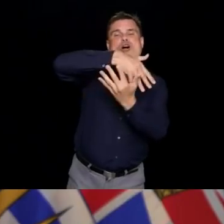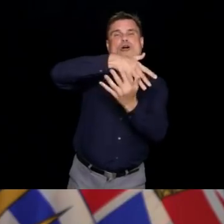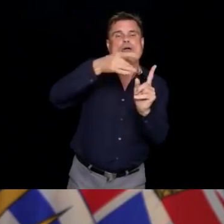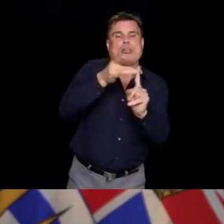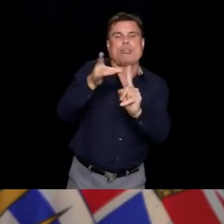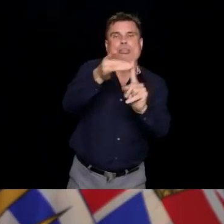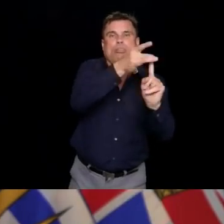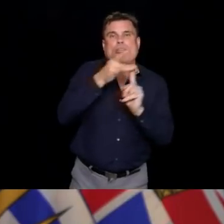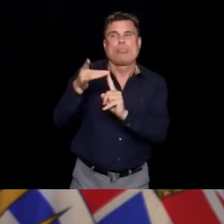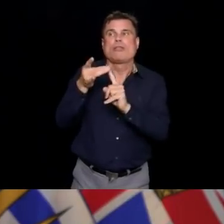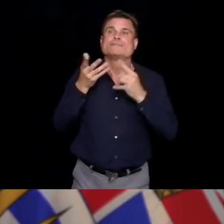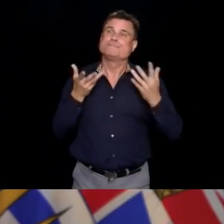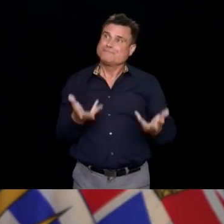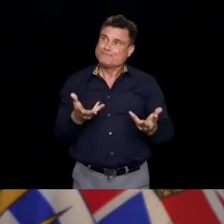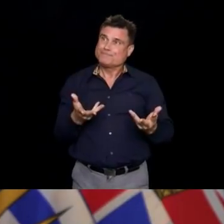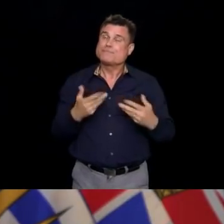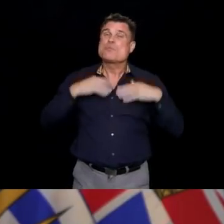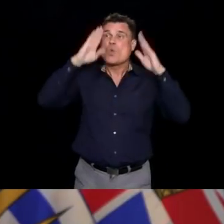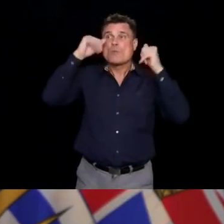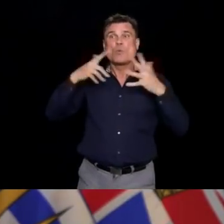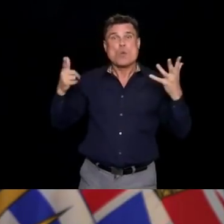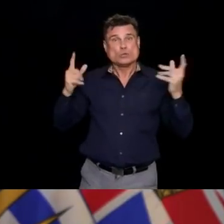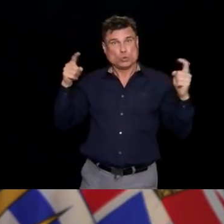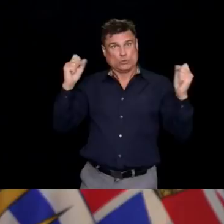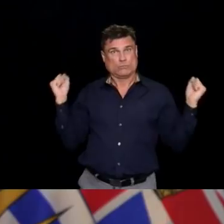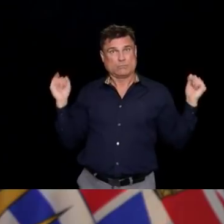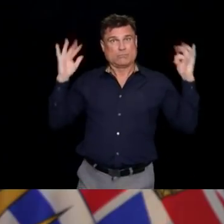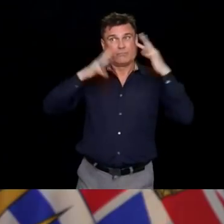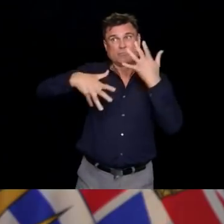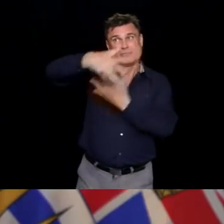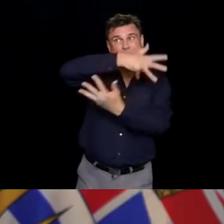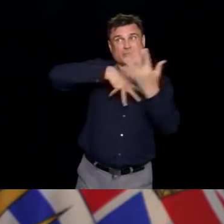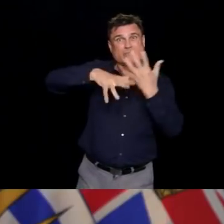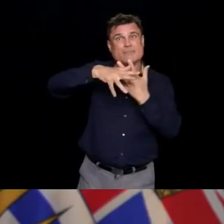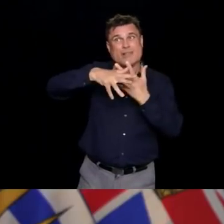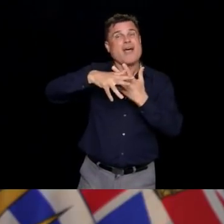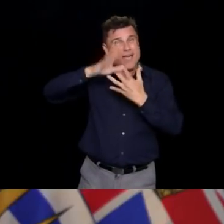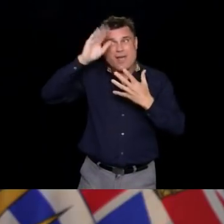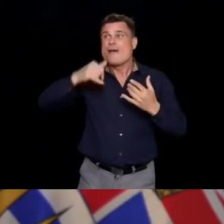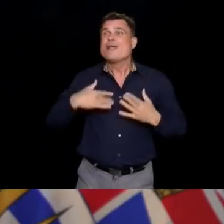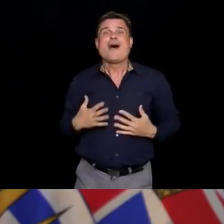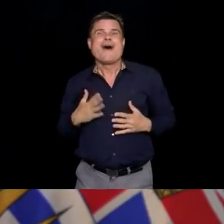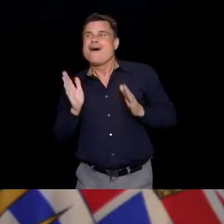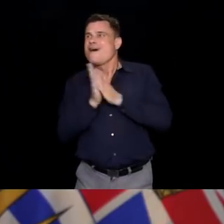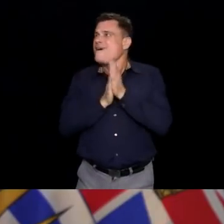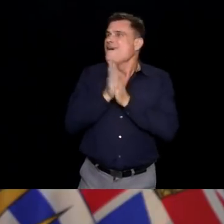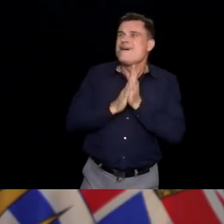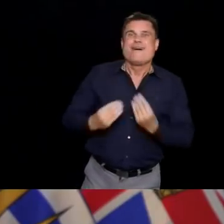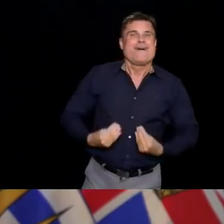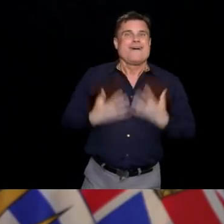connected to those very important social events. We know that gathering helps us feel connected and helpful in these challenging times.